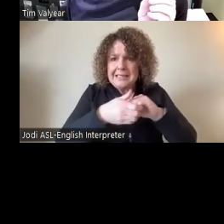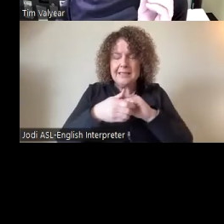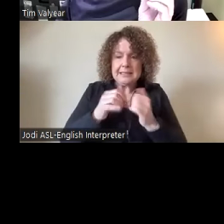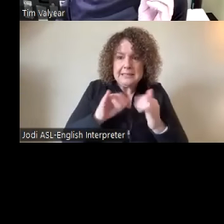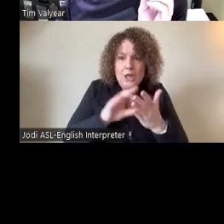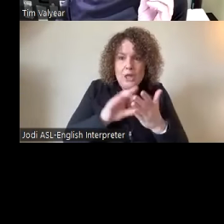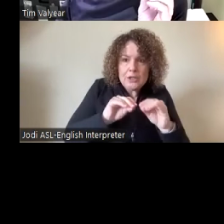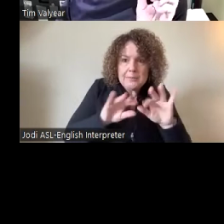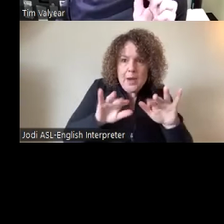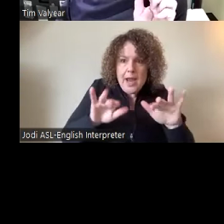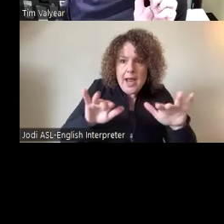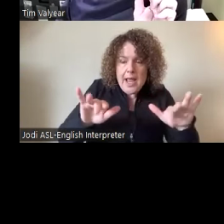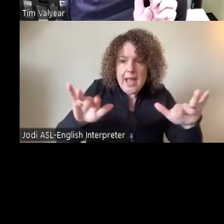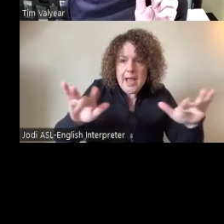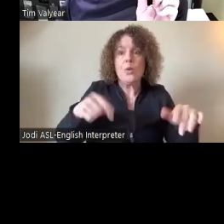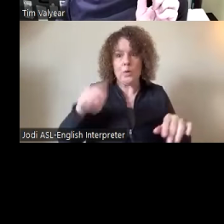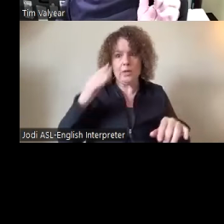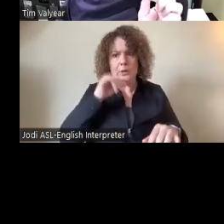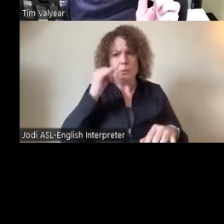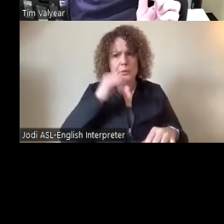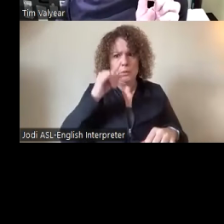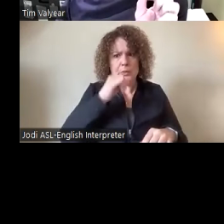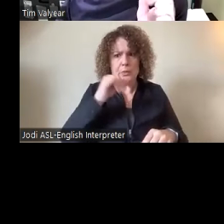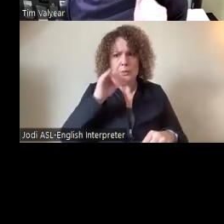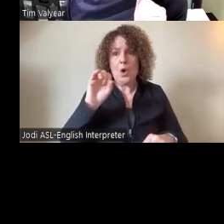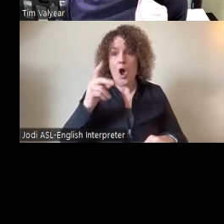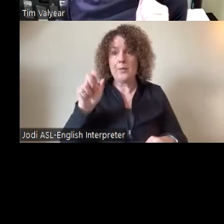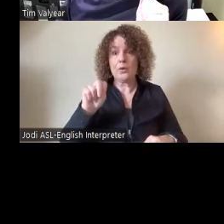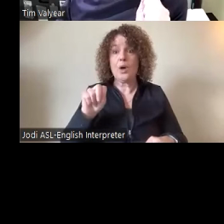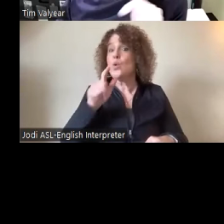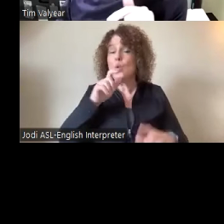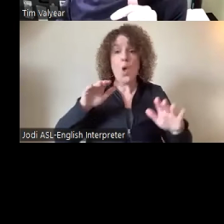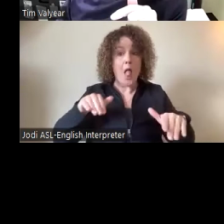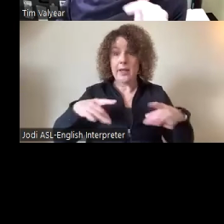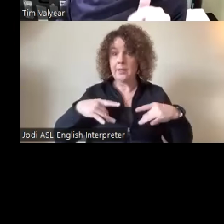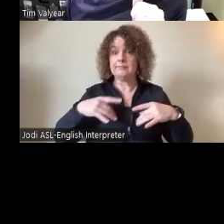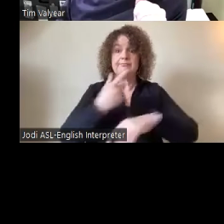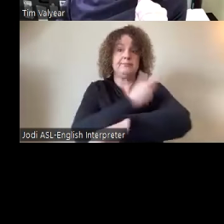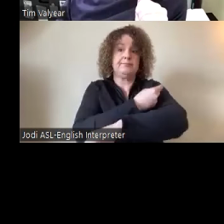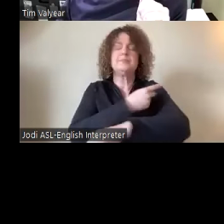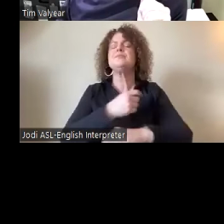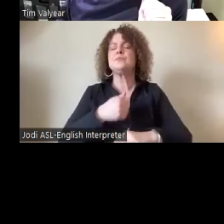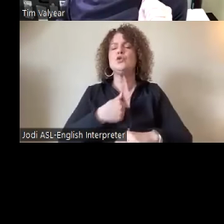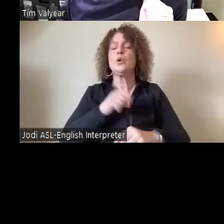has been collaborating the all the global public health agencies and we're still learning about the spread. We